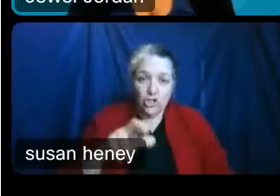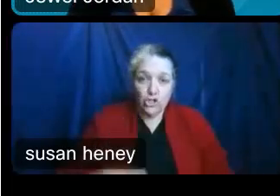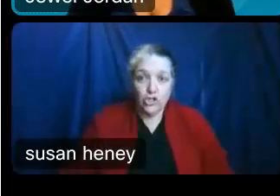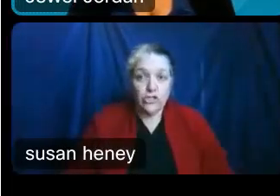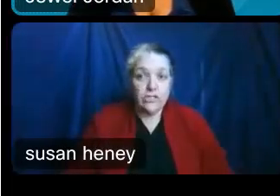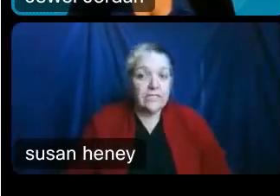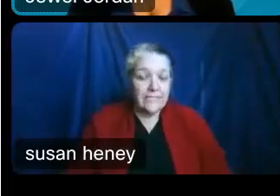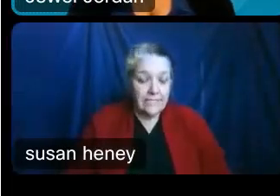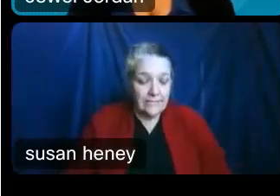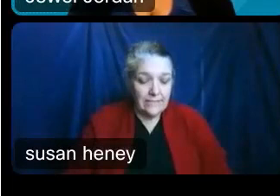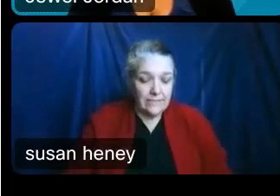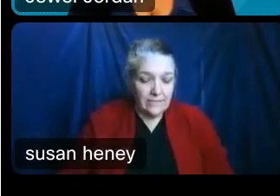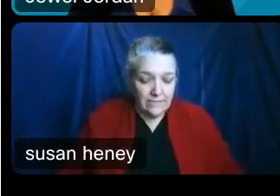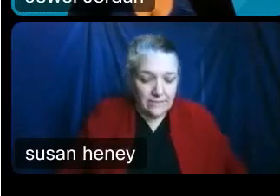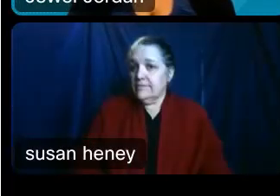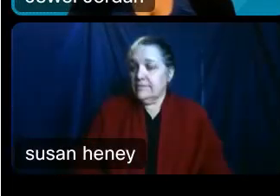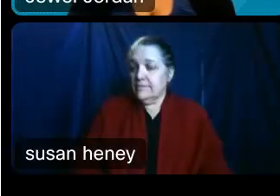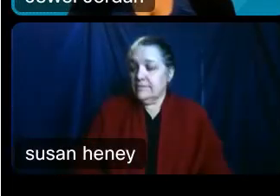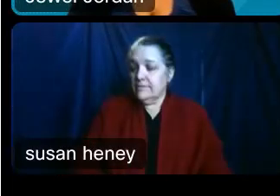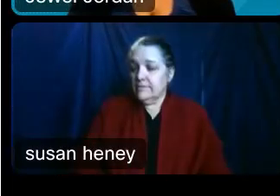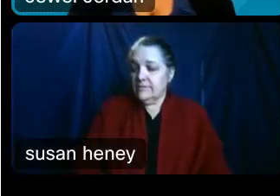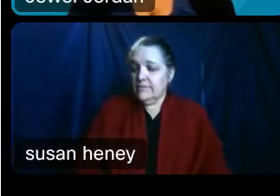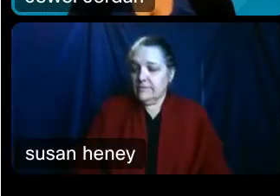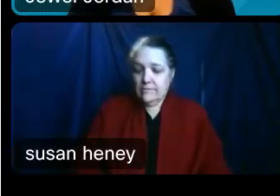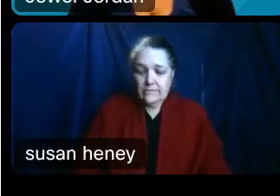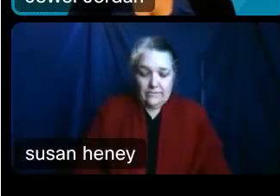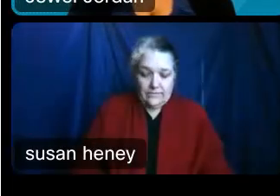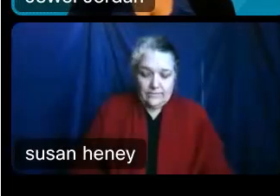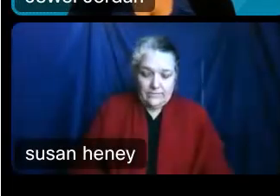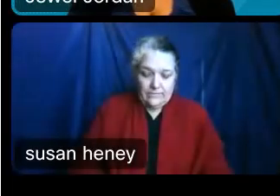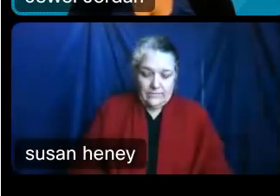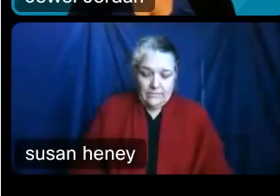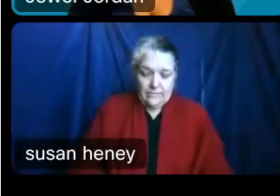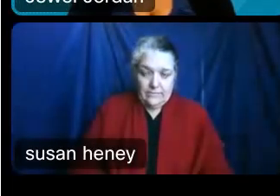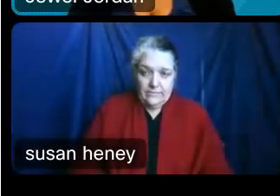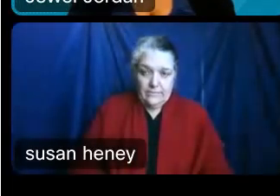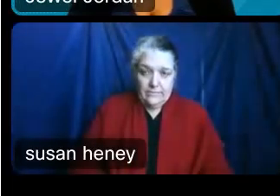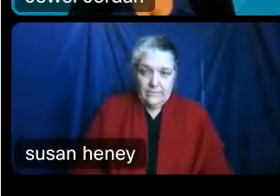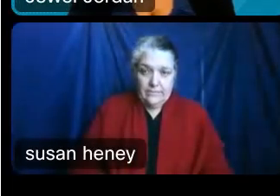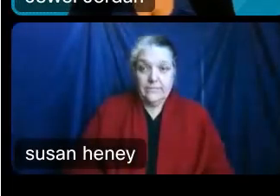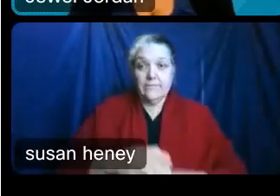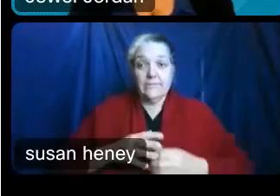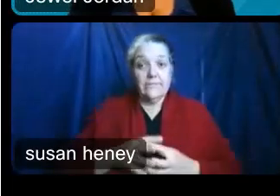prompted. It looks like Benjamin might have dropped